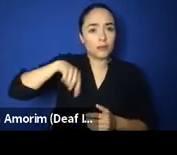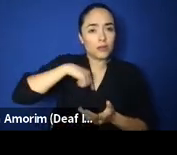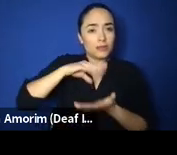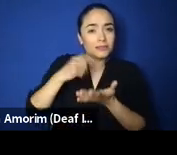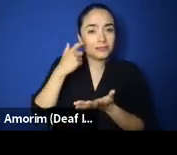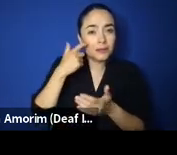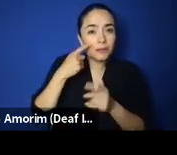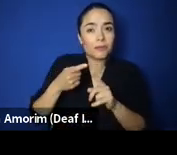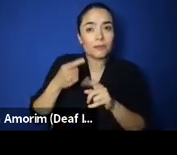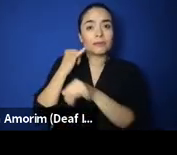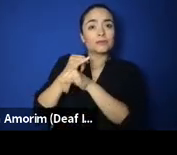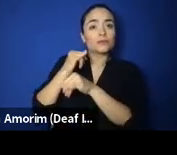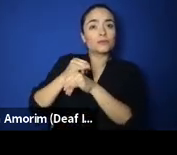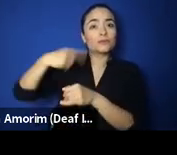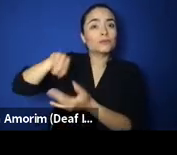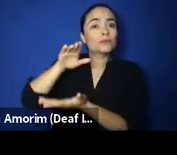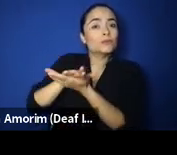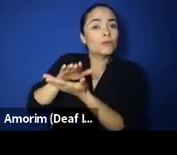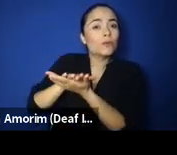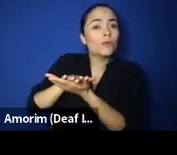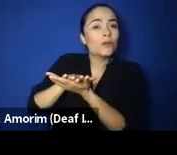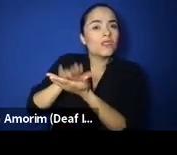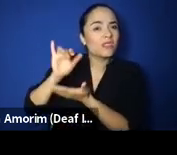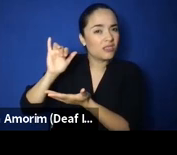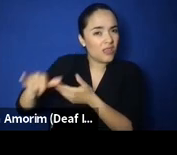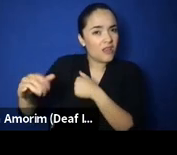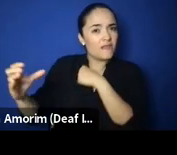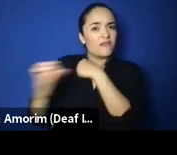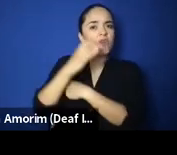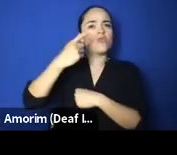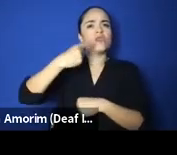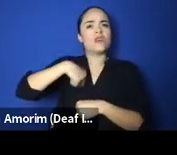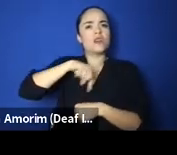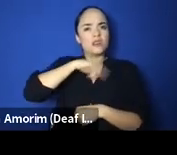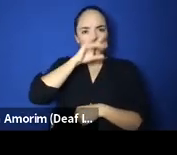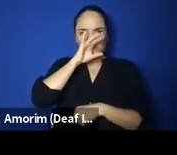forced to speak English, or French, if you're in in Quebec. We were forced to give up our identity,